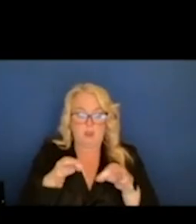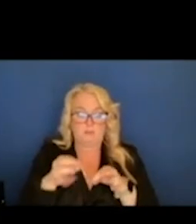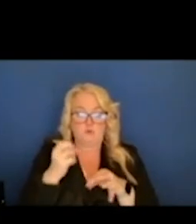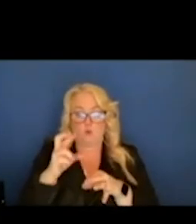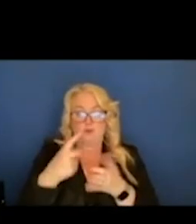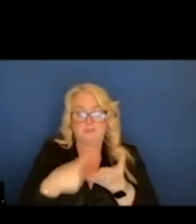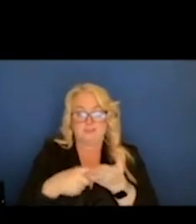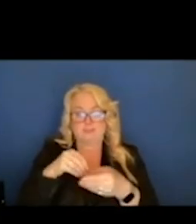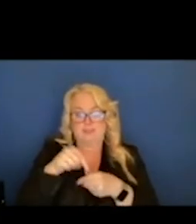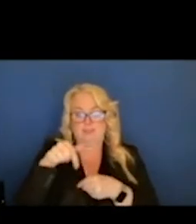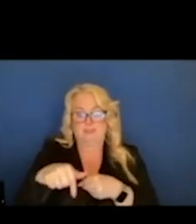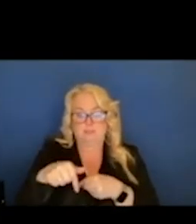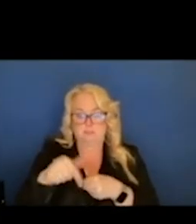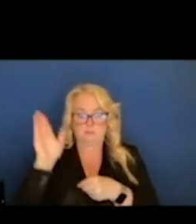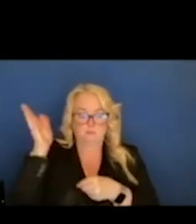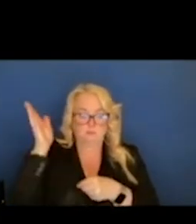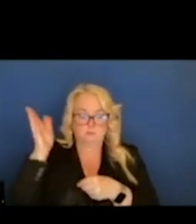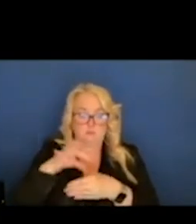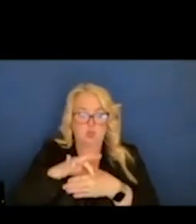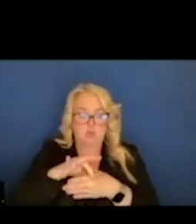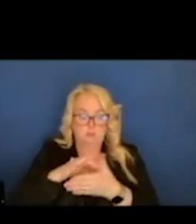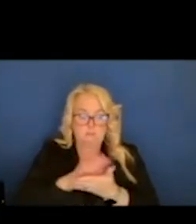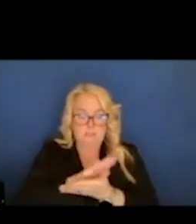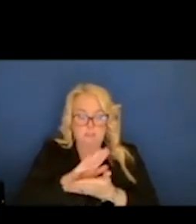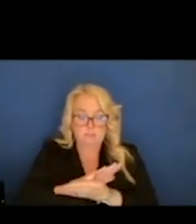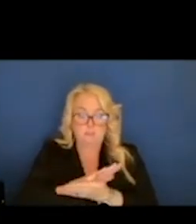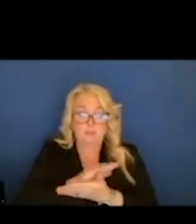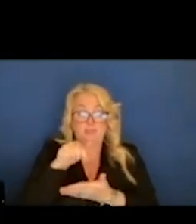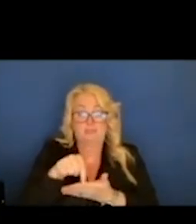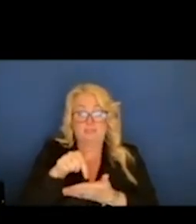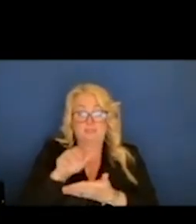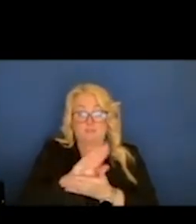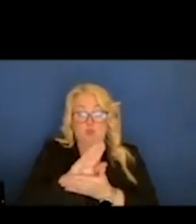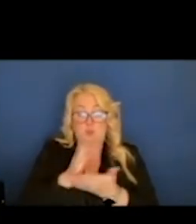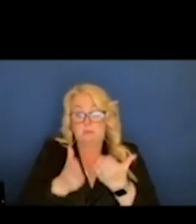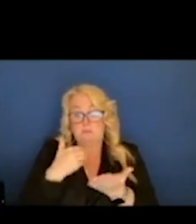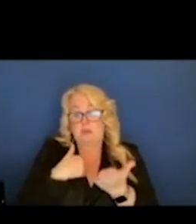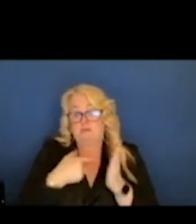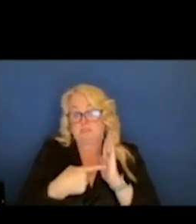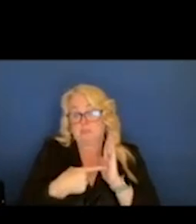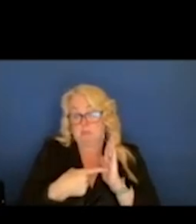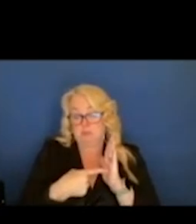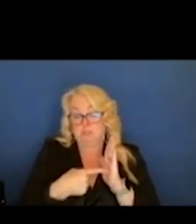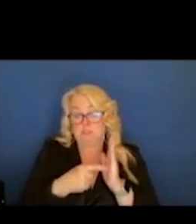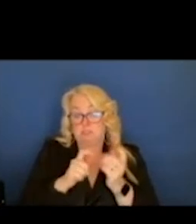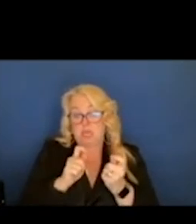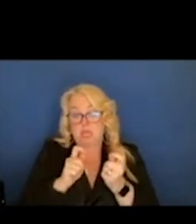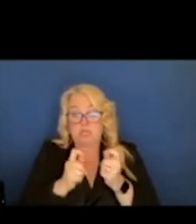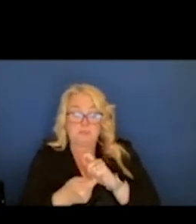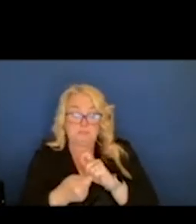or discussed in this document. The contents of this video may contain examples of, adaptations